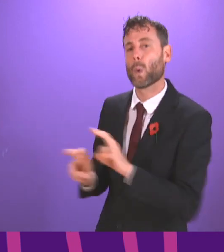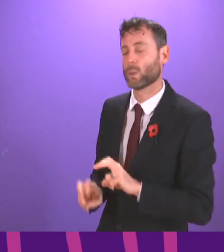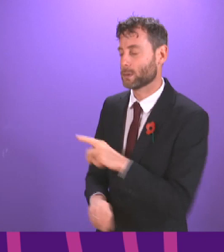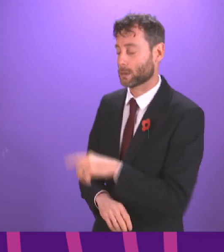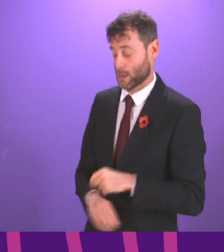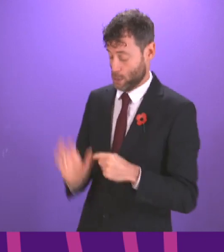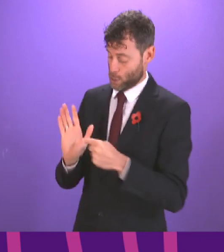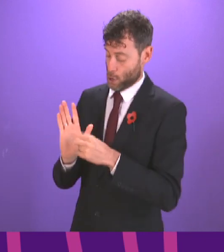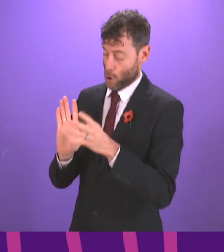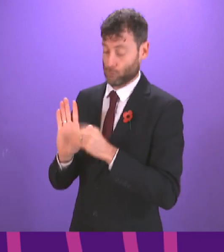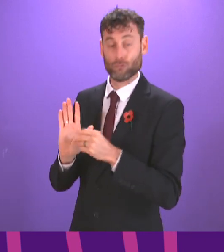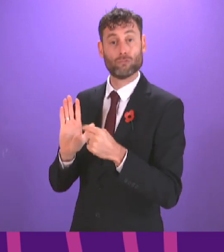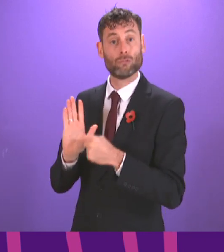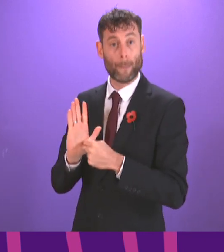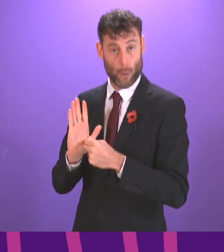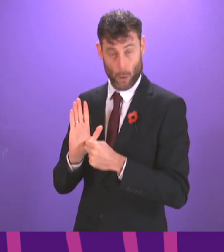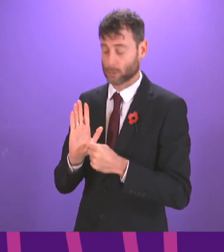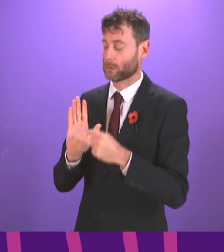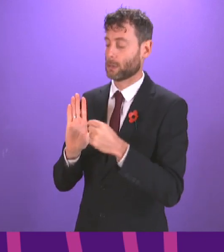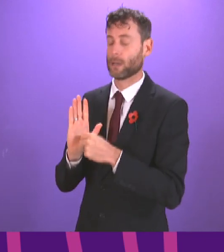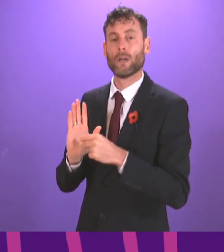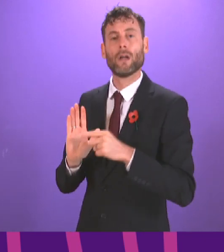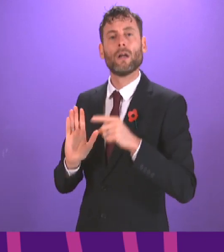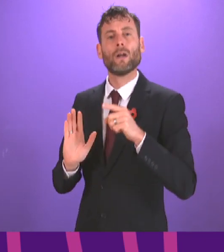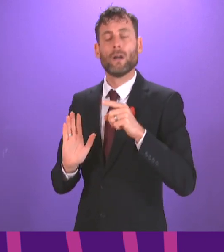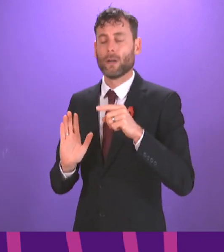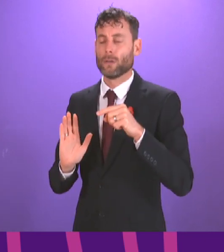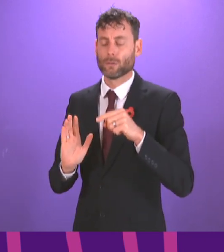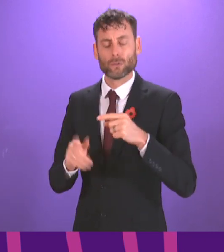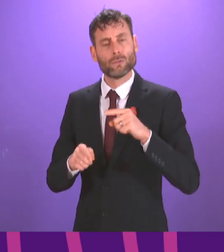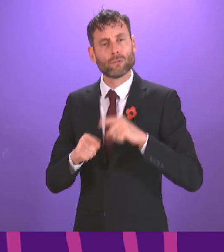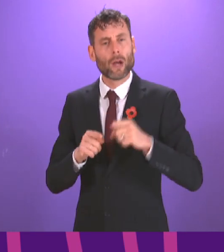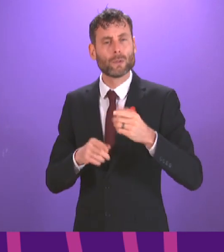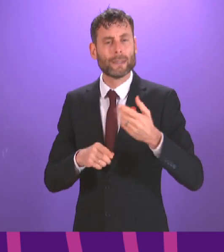that any pressure to speed up or bring forward the holding of a public inquiry would ease.